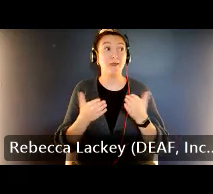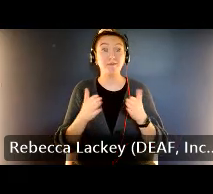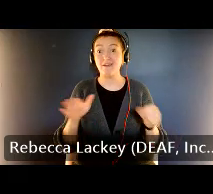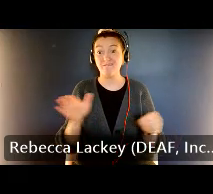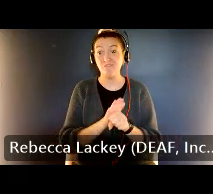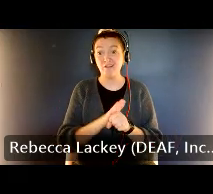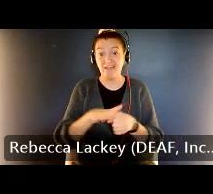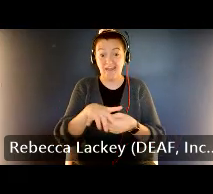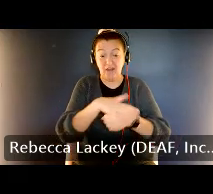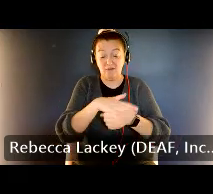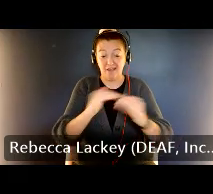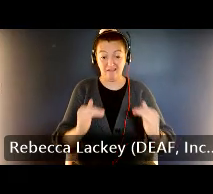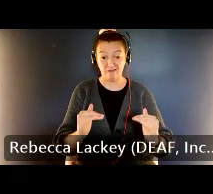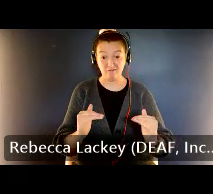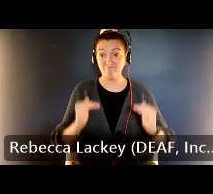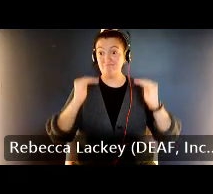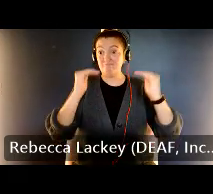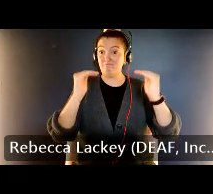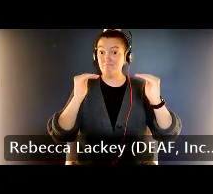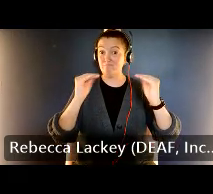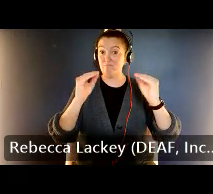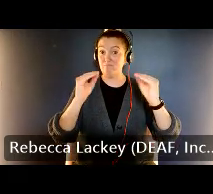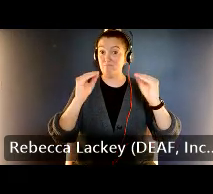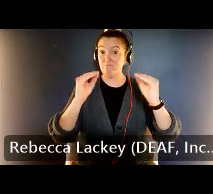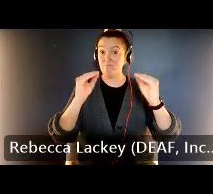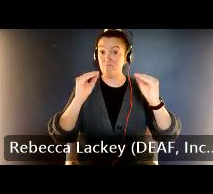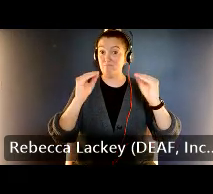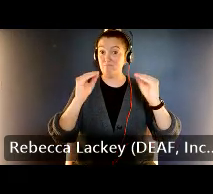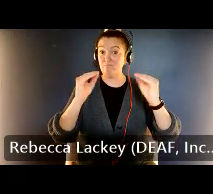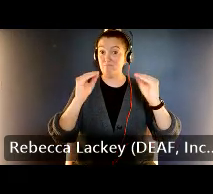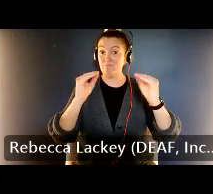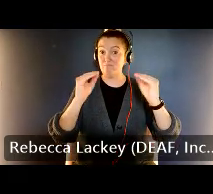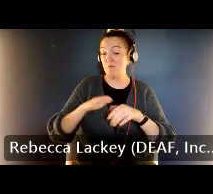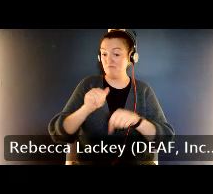intersection above the the normal pavement elevation.